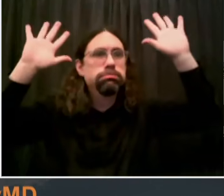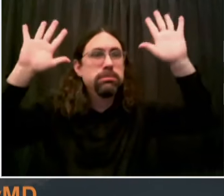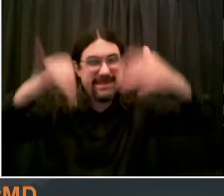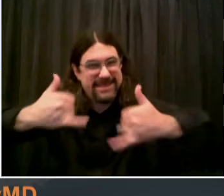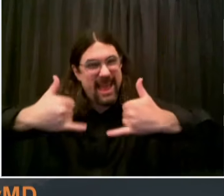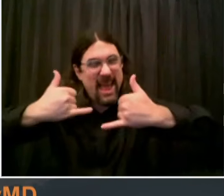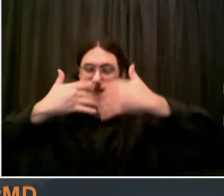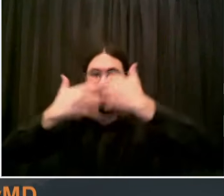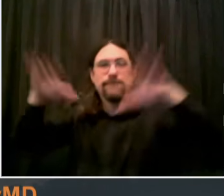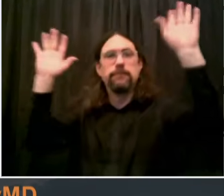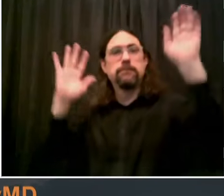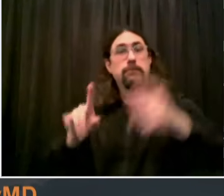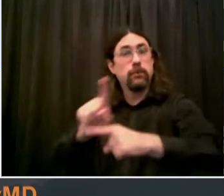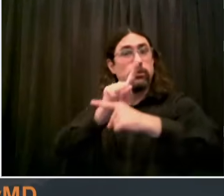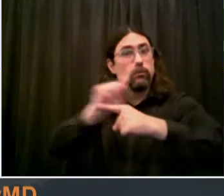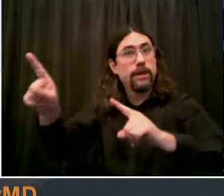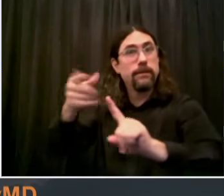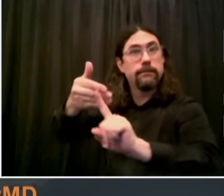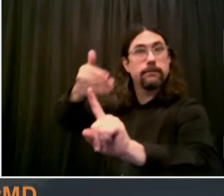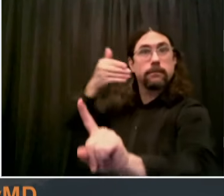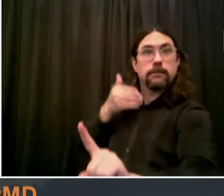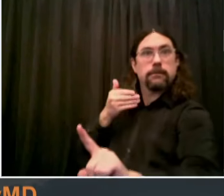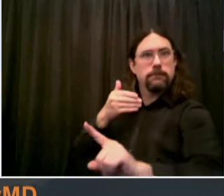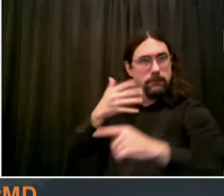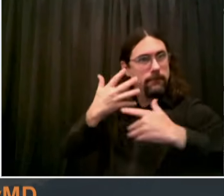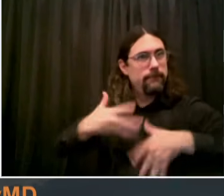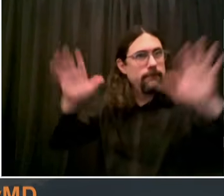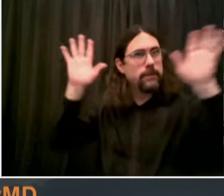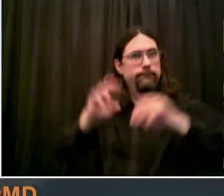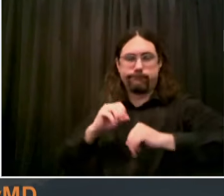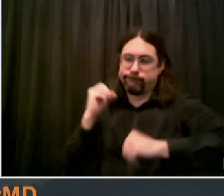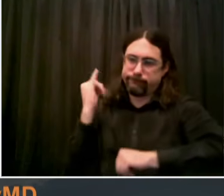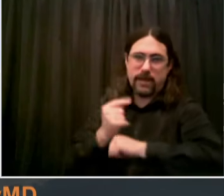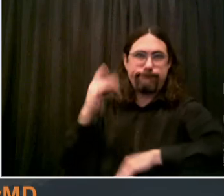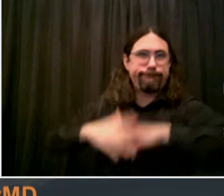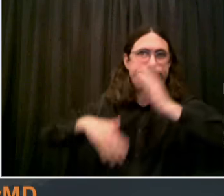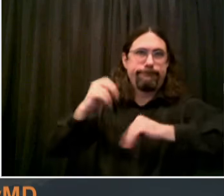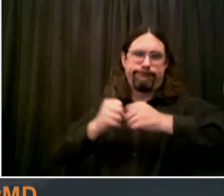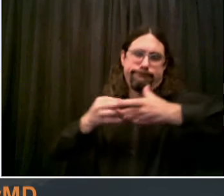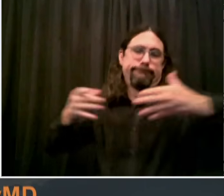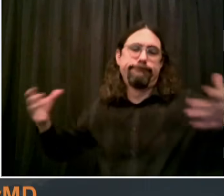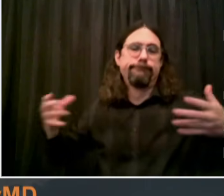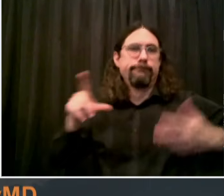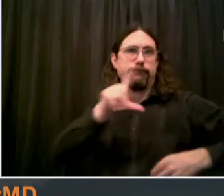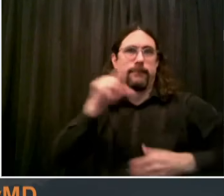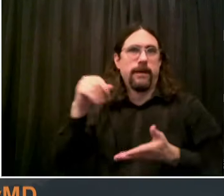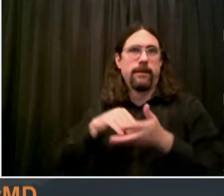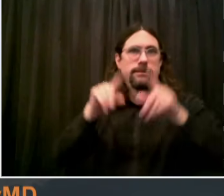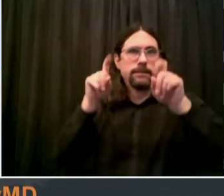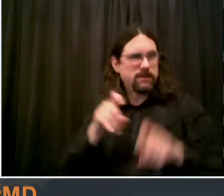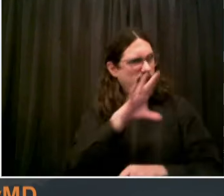ALMOST AT 150,000 TESTS A WEEK. OUR GOAL IS TO CONTINUE TO BUILD THAT RAPIDLY. CITY MD HAS